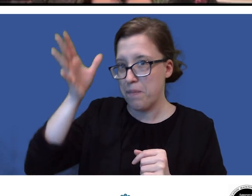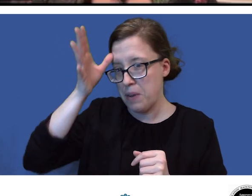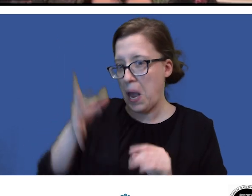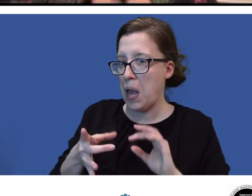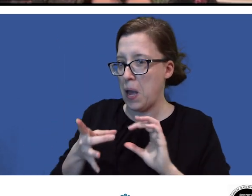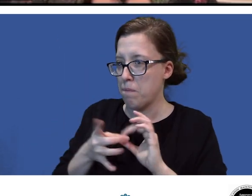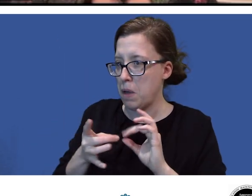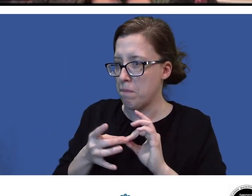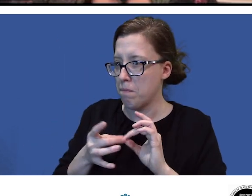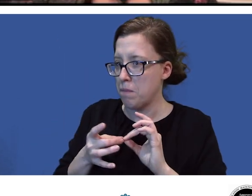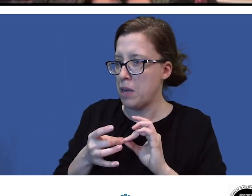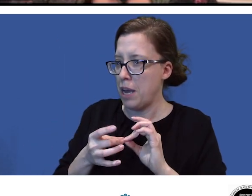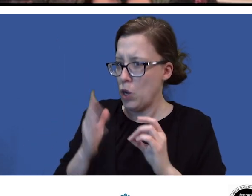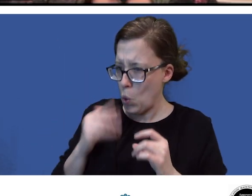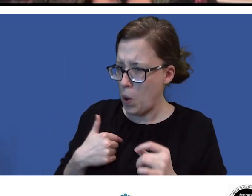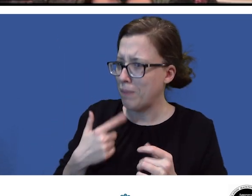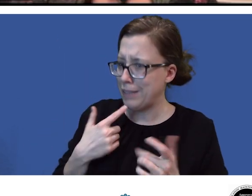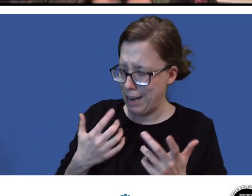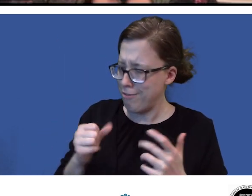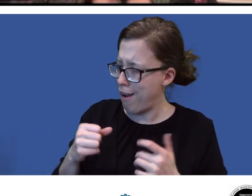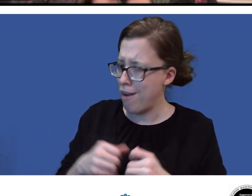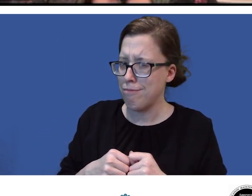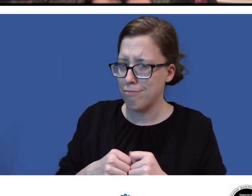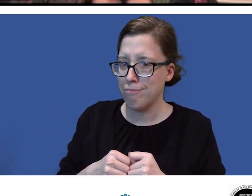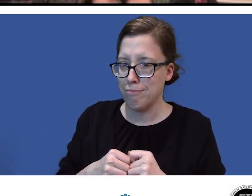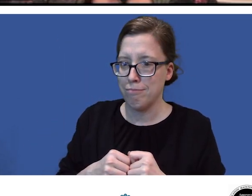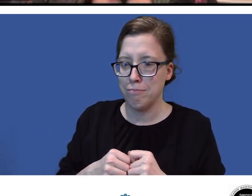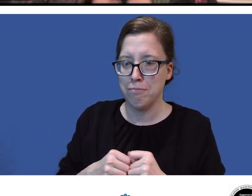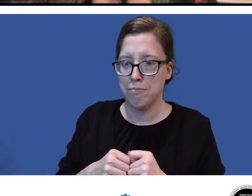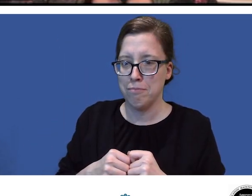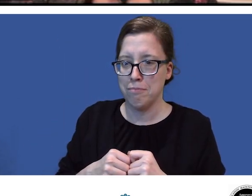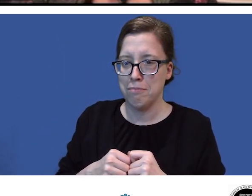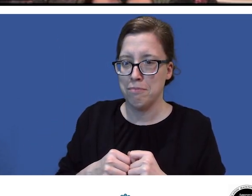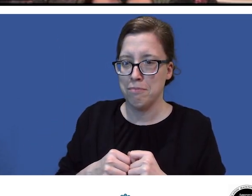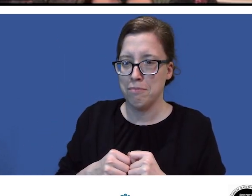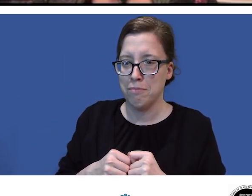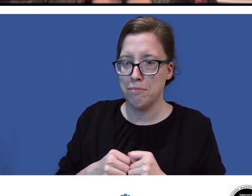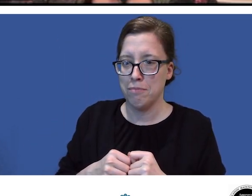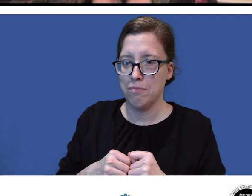Right. Don’t bring that in. You know what I’m saying? Don’t do the same stuff. You know what I’m saying? Yeah, I was thinking that too.